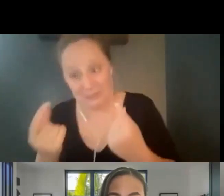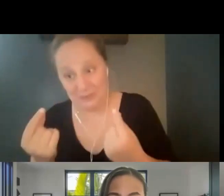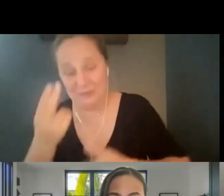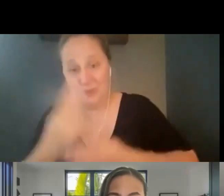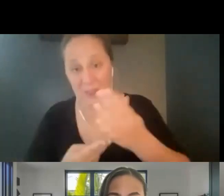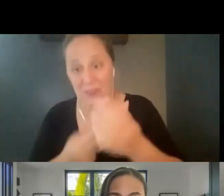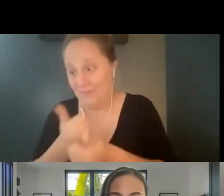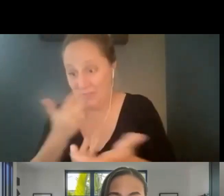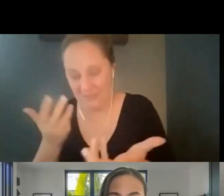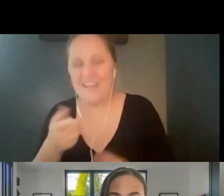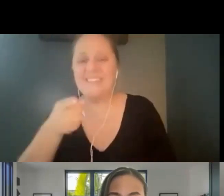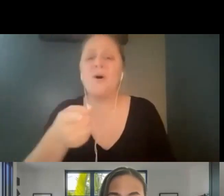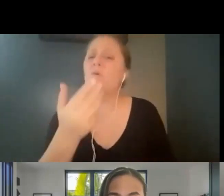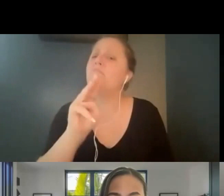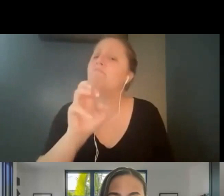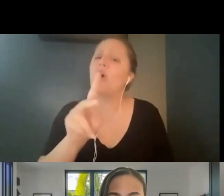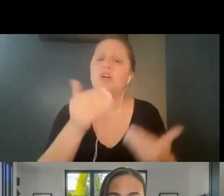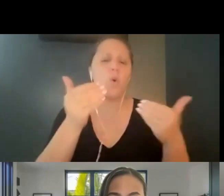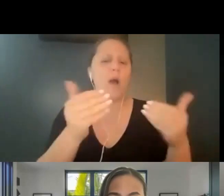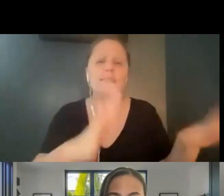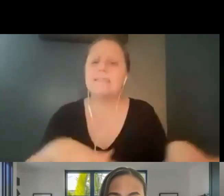I'll let Mark take it away and introduce yourself and I have the